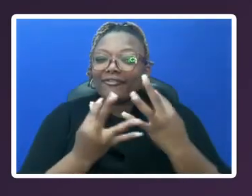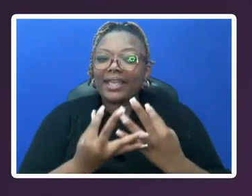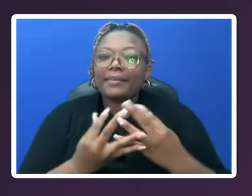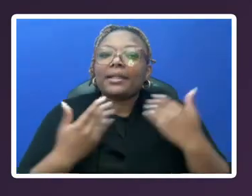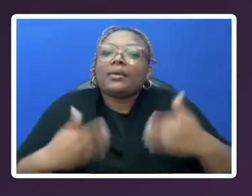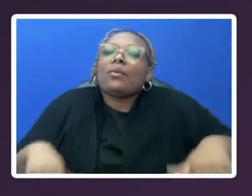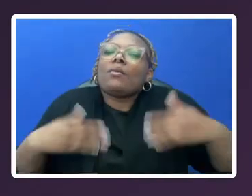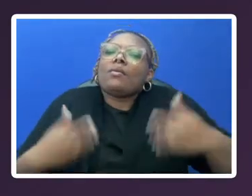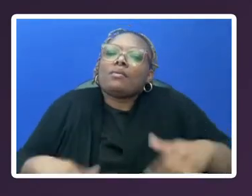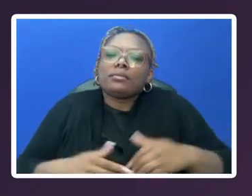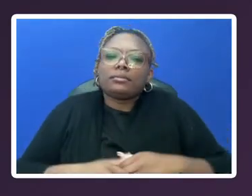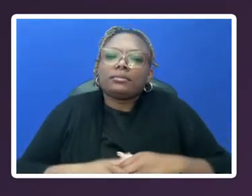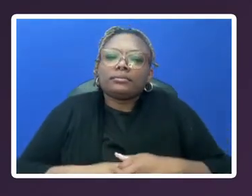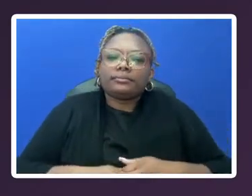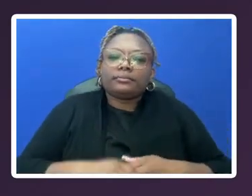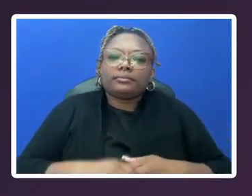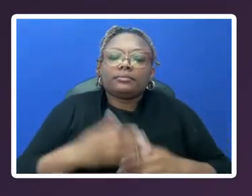Yadira Hadlett: Yeah. That's -- oh, go ahead. Sorry, Renee.